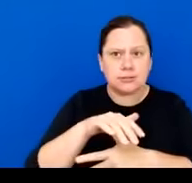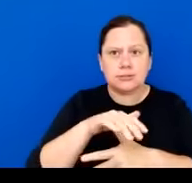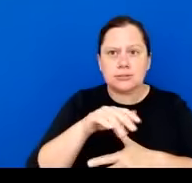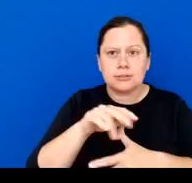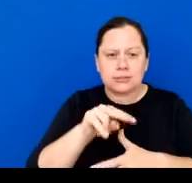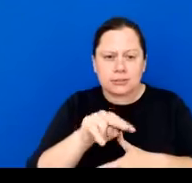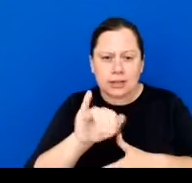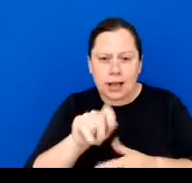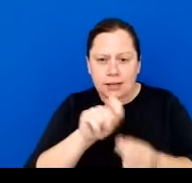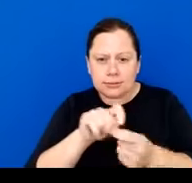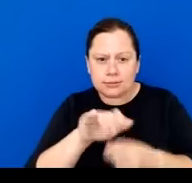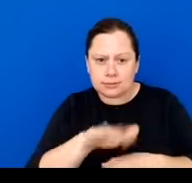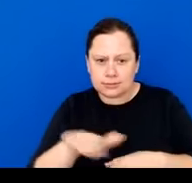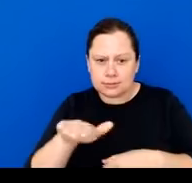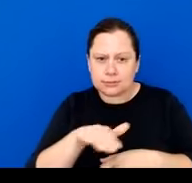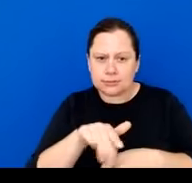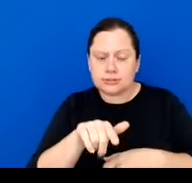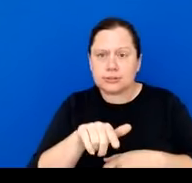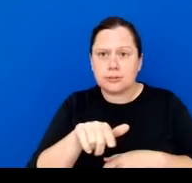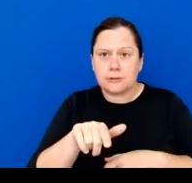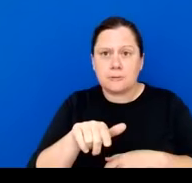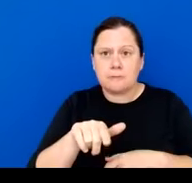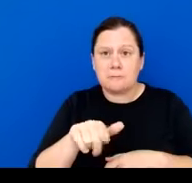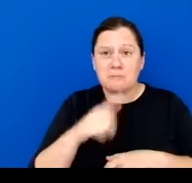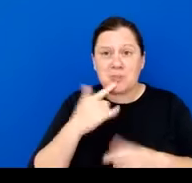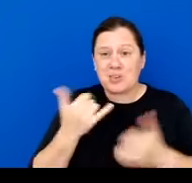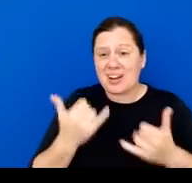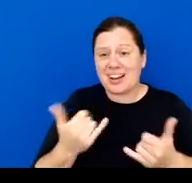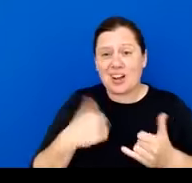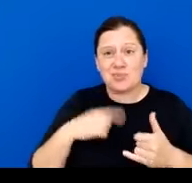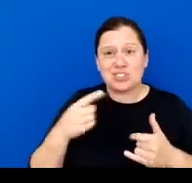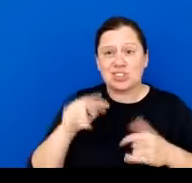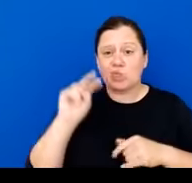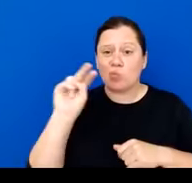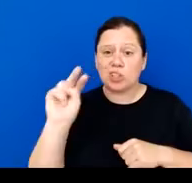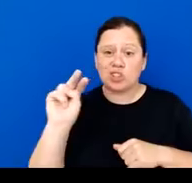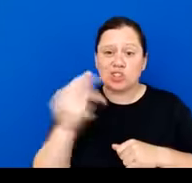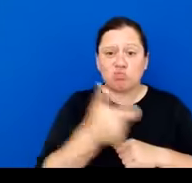around the incident so keep in mind I wanted to make sure to